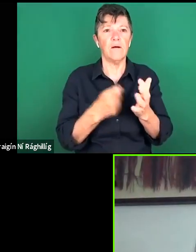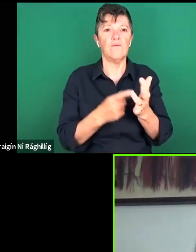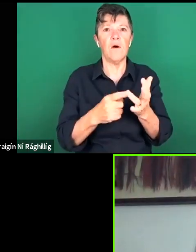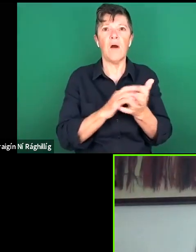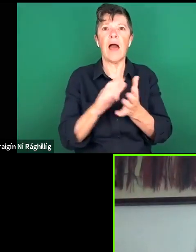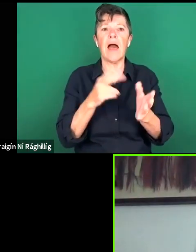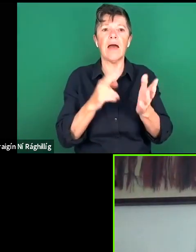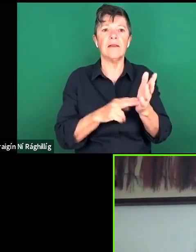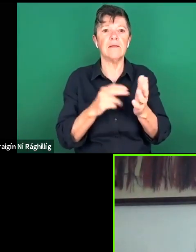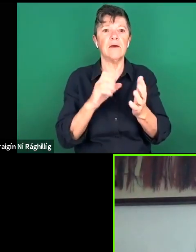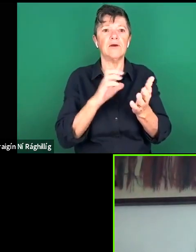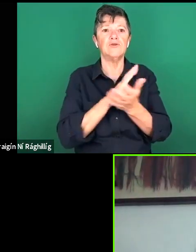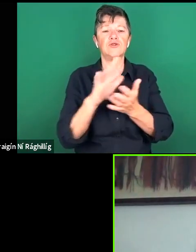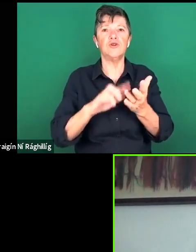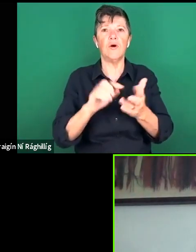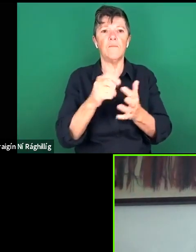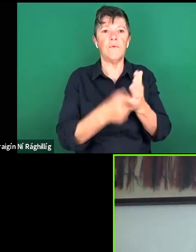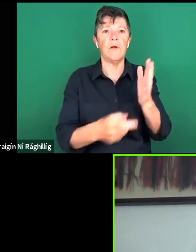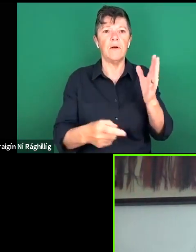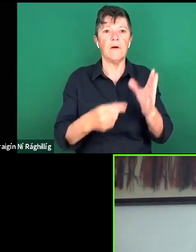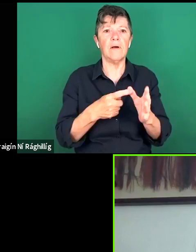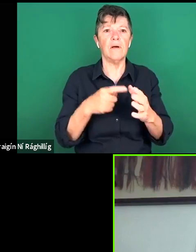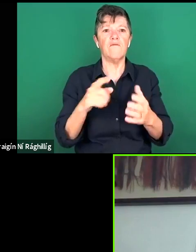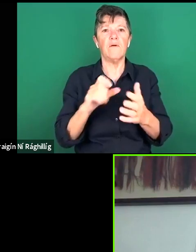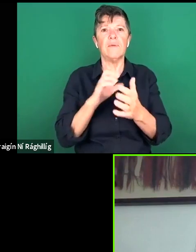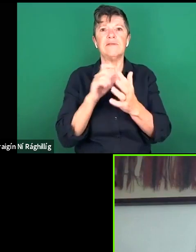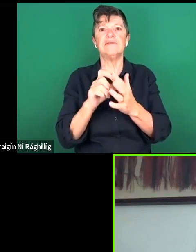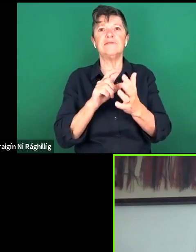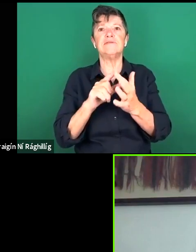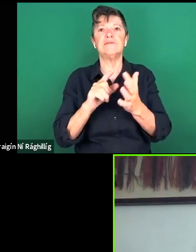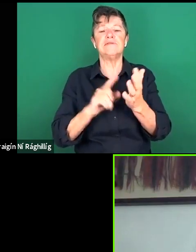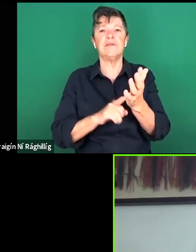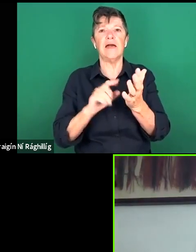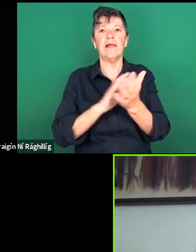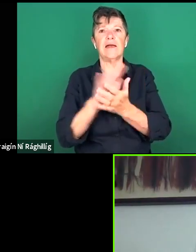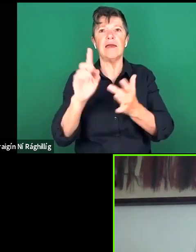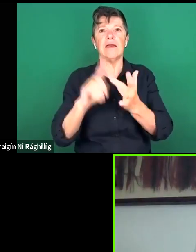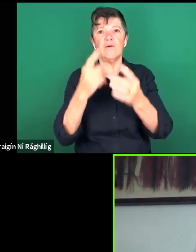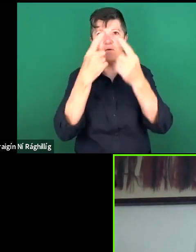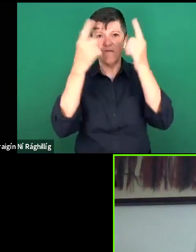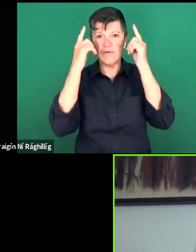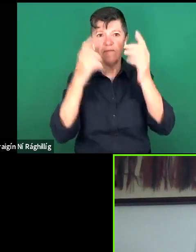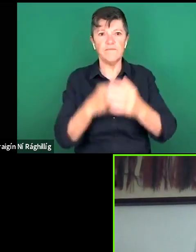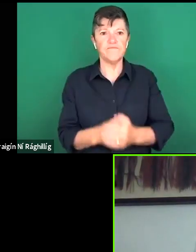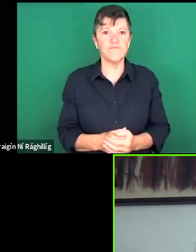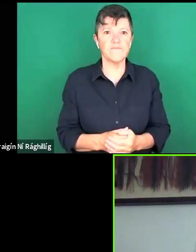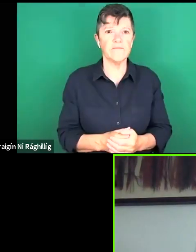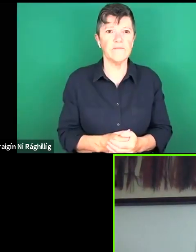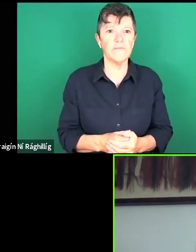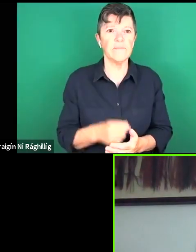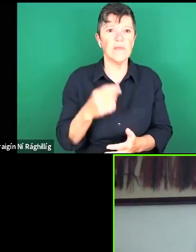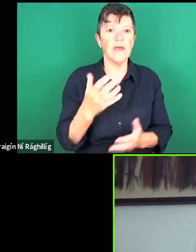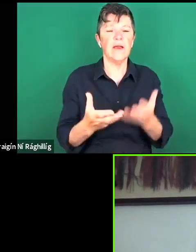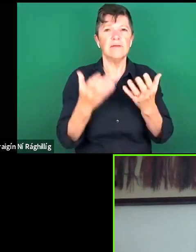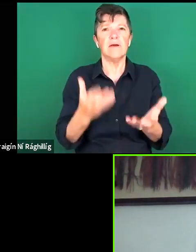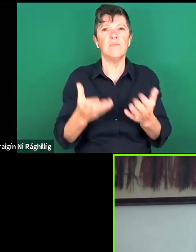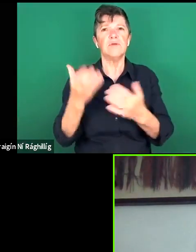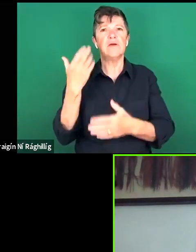to develop those very resources that enable us to construct a world that works differently to how